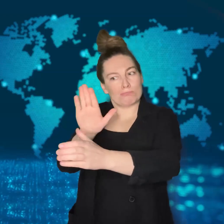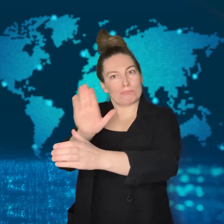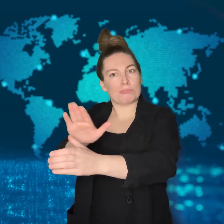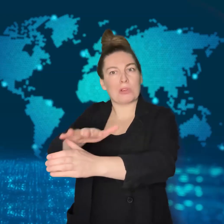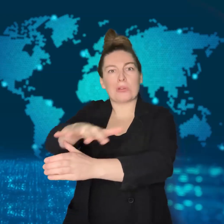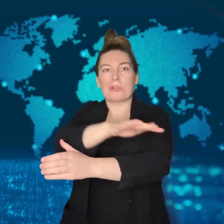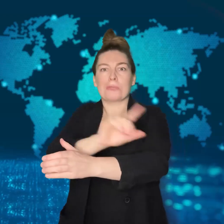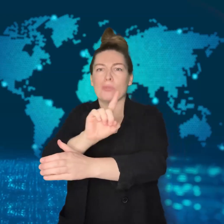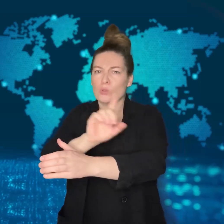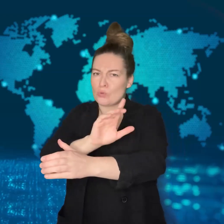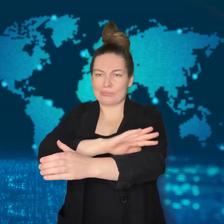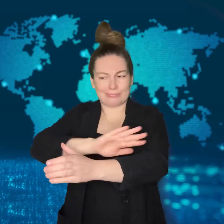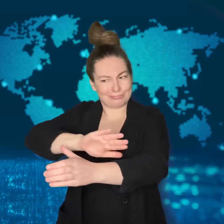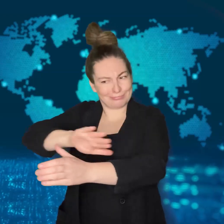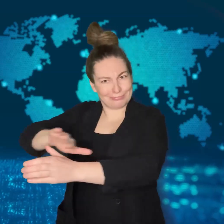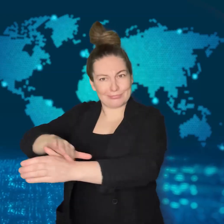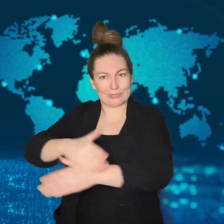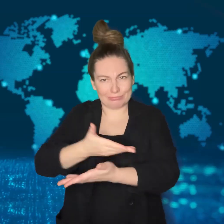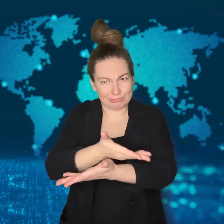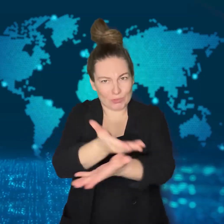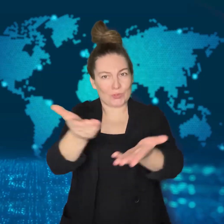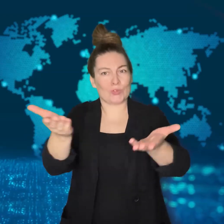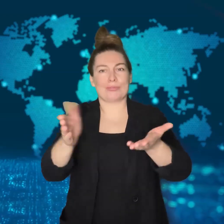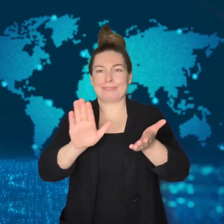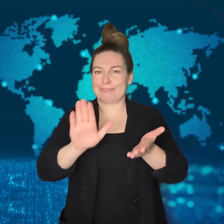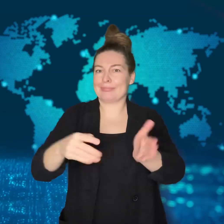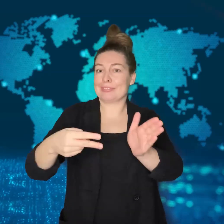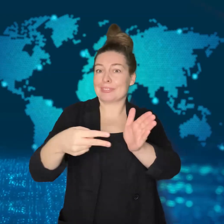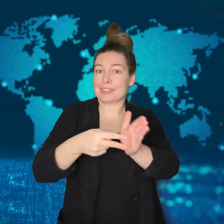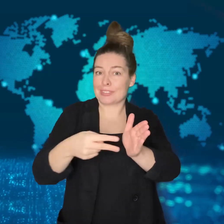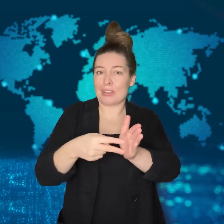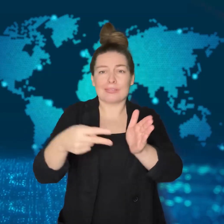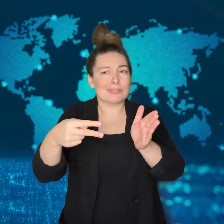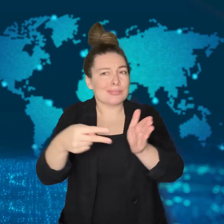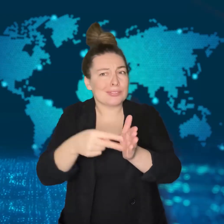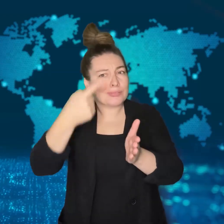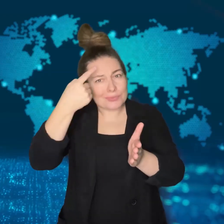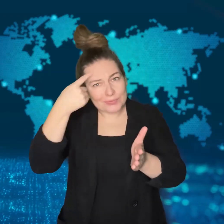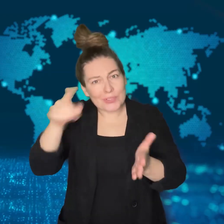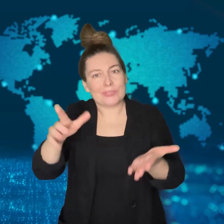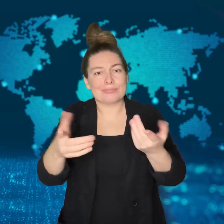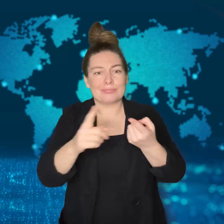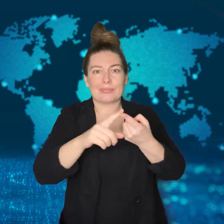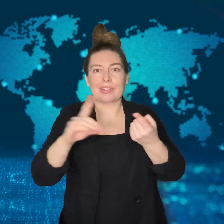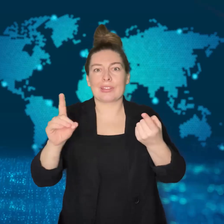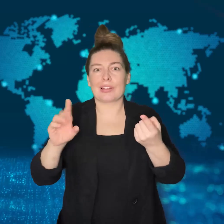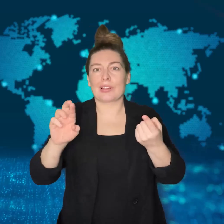the state channel saying "Syria is for everyone, no exceptions.